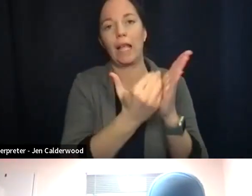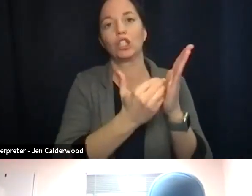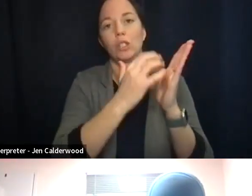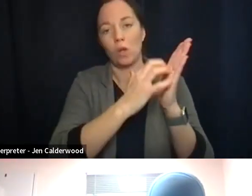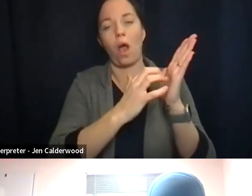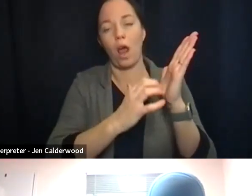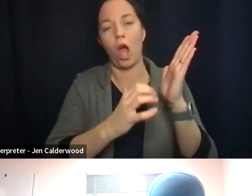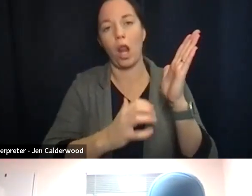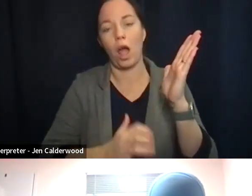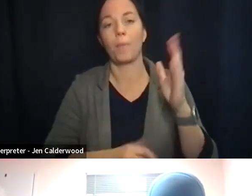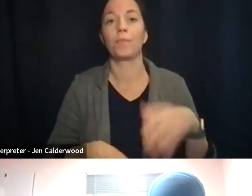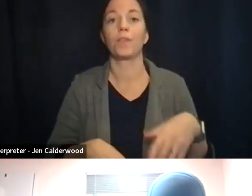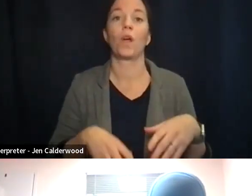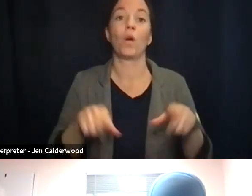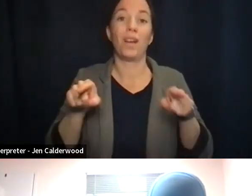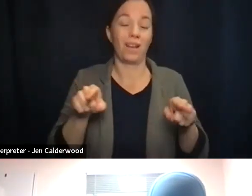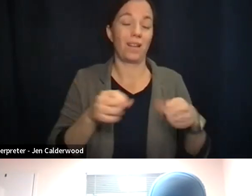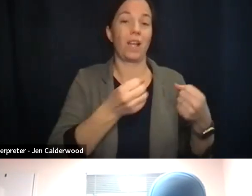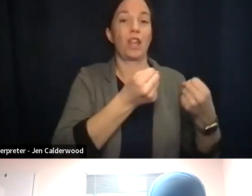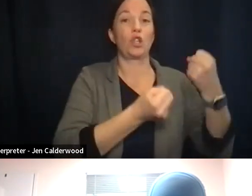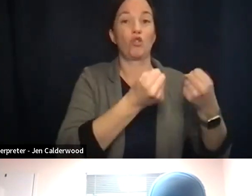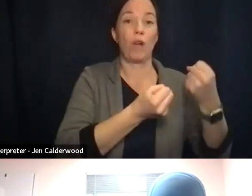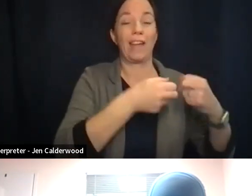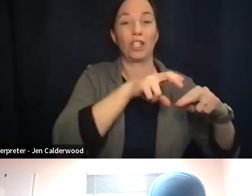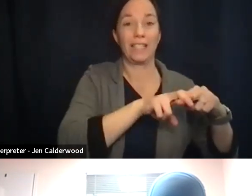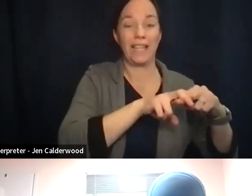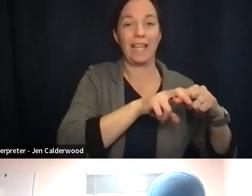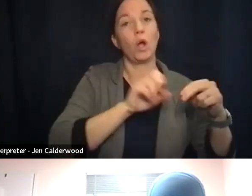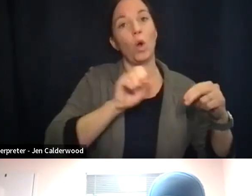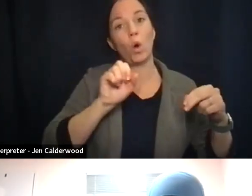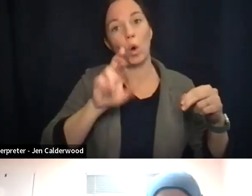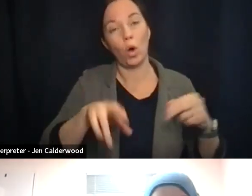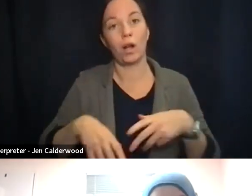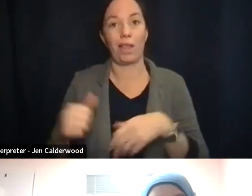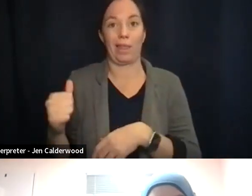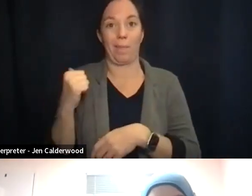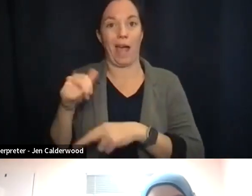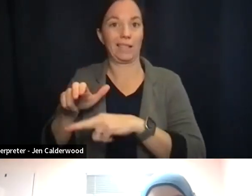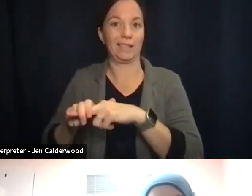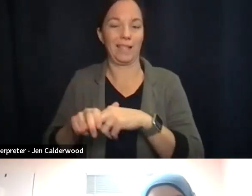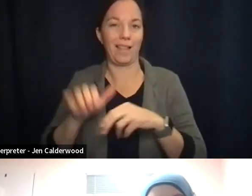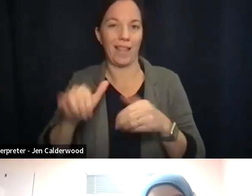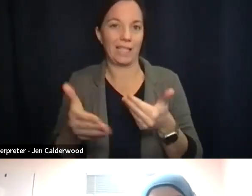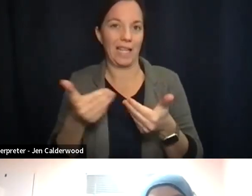I mean that in terms of folks are there, but often the person with the disability is not very much engaged or involved and getting to actually really determine how they want their life to look move forward in terms of the services they receive and where they receive those and wre they live and if they work and where they work. The list goes on and on and on. And move forward in terms of the services they receive, and how they receive those, and where there is, where they receive those on where they live, and if they work, and where they work and list goes on and on and on, so driver seat, versus passenger seat, backseat that's kind of the easiest way I